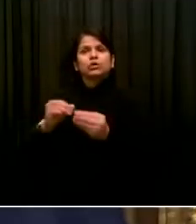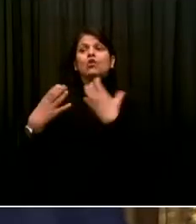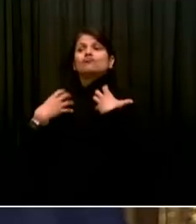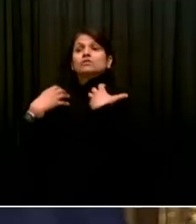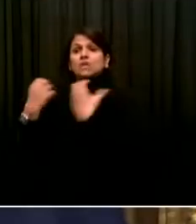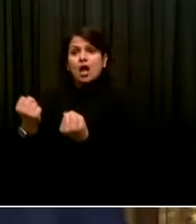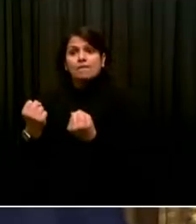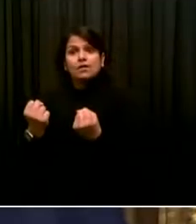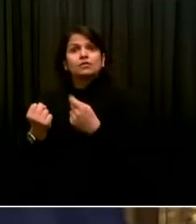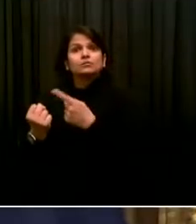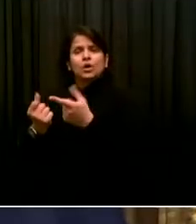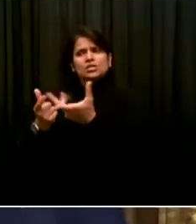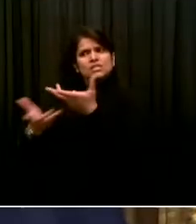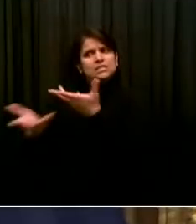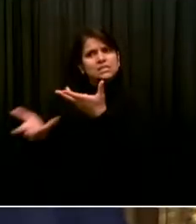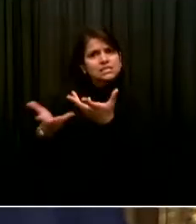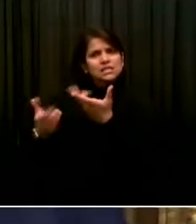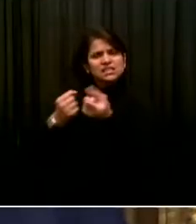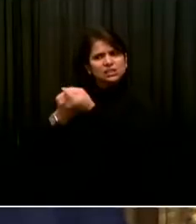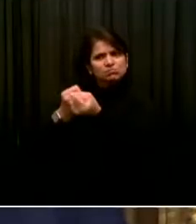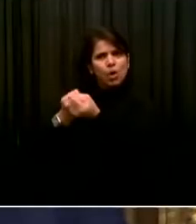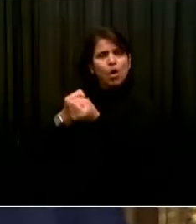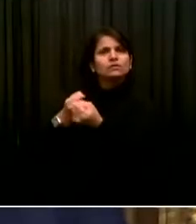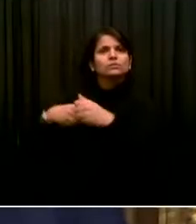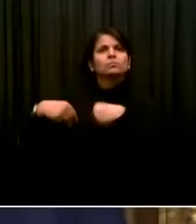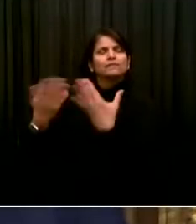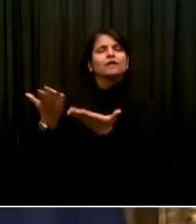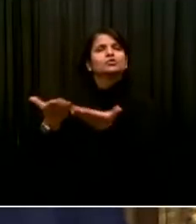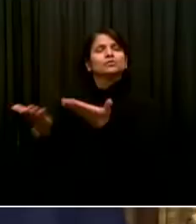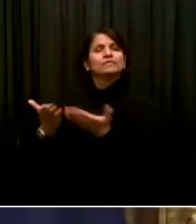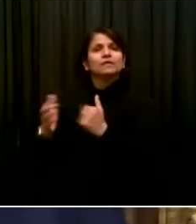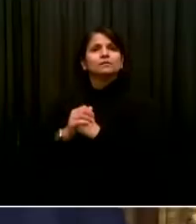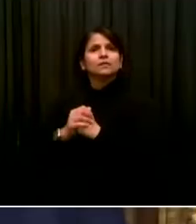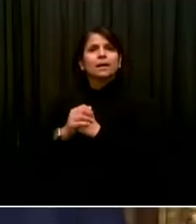PATIENTS IN THE HOSPITAL DURING THREI RECOVERY IS A REAL OPPORTUNITY TO